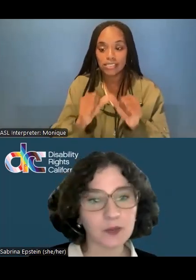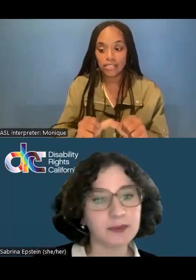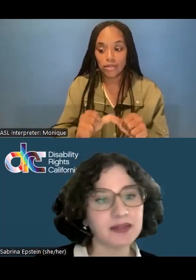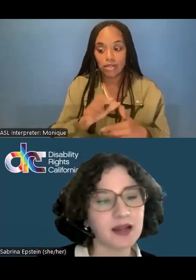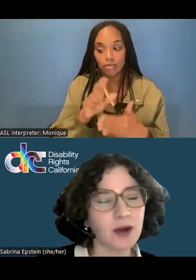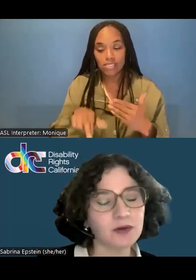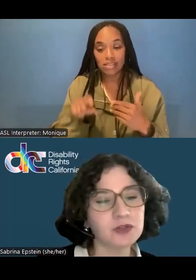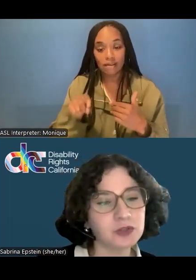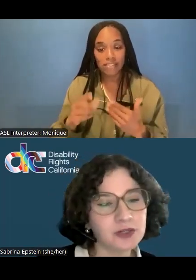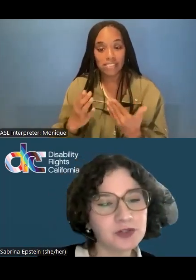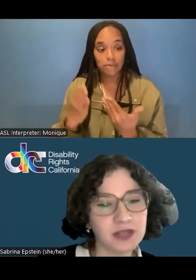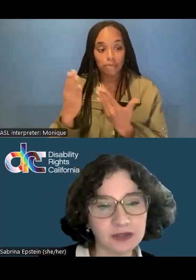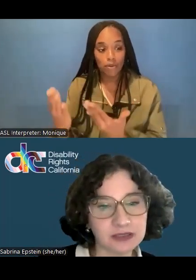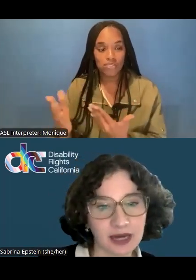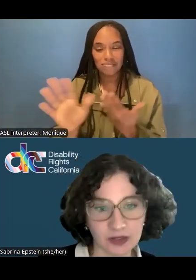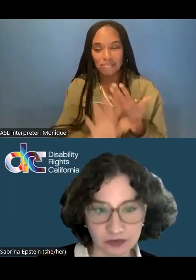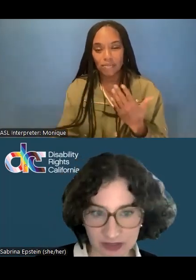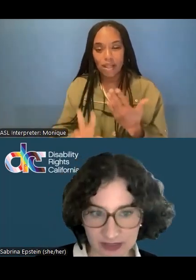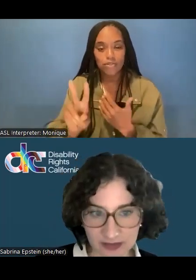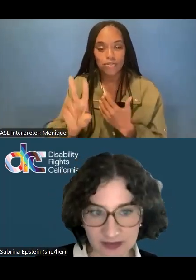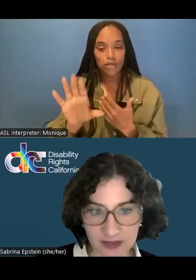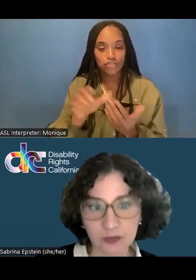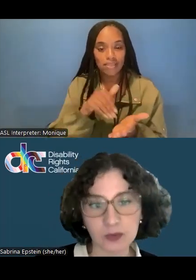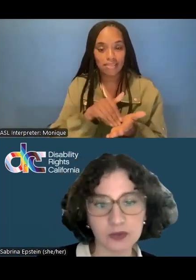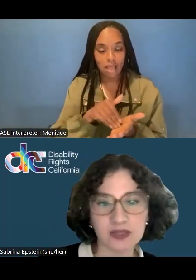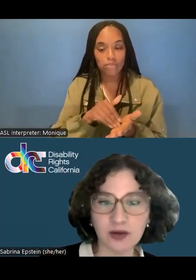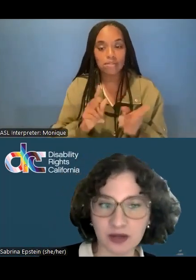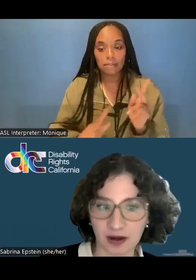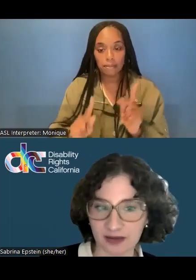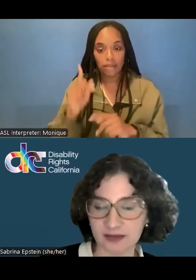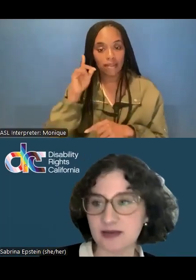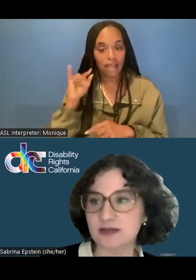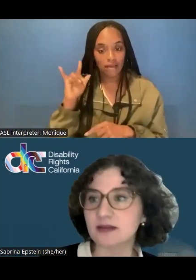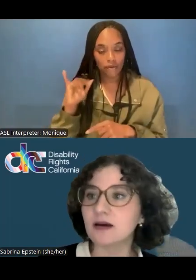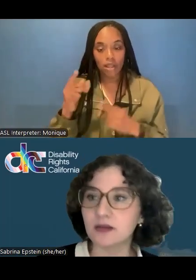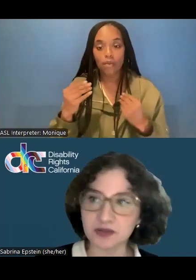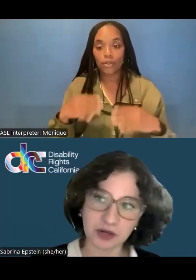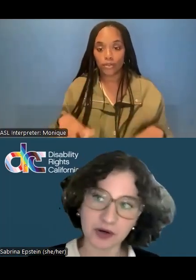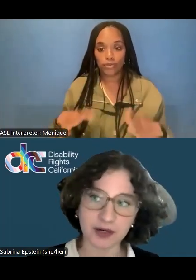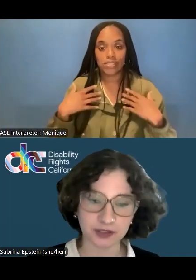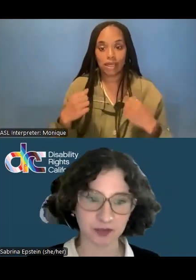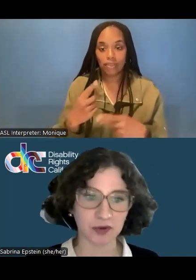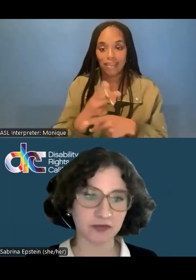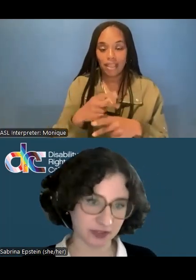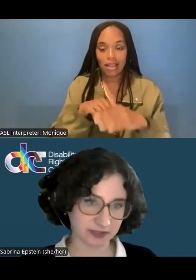would be that around 200,000 Californians would lose health care access this year on October 1st.